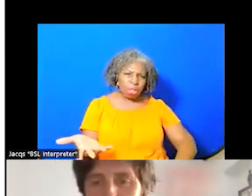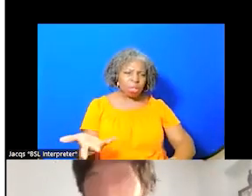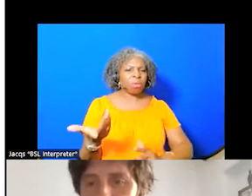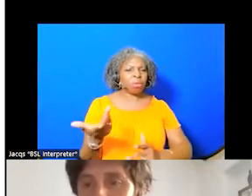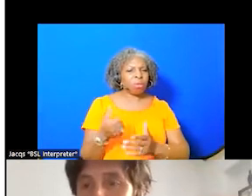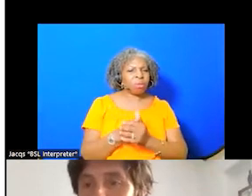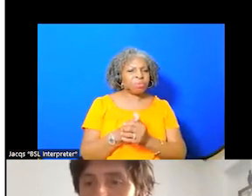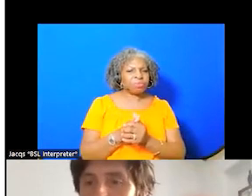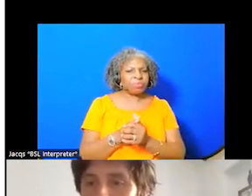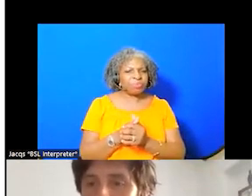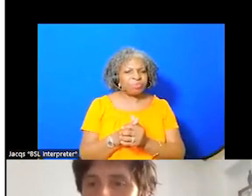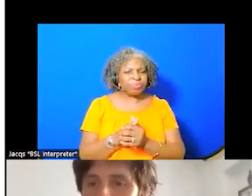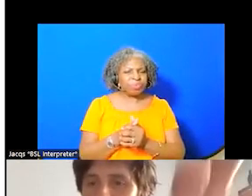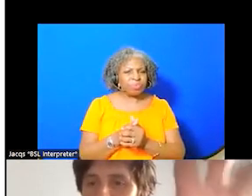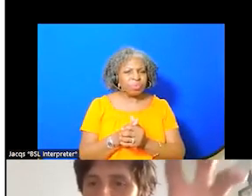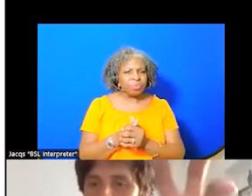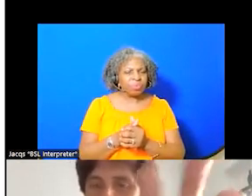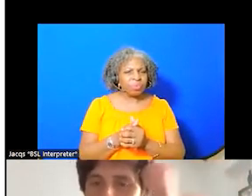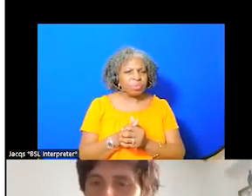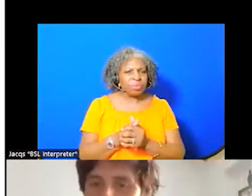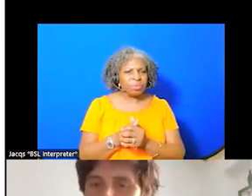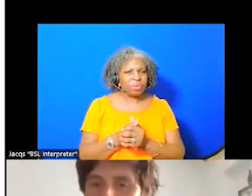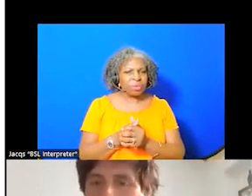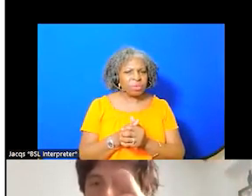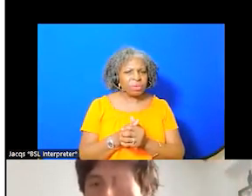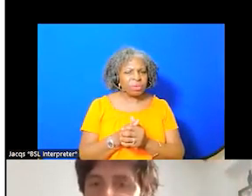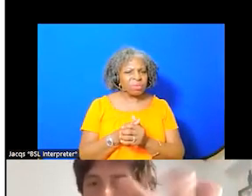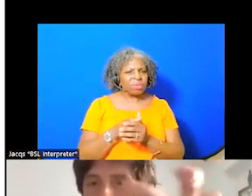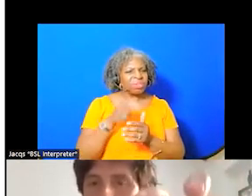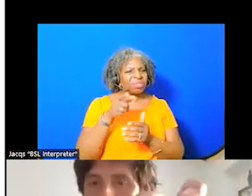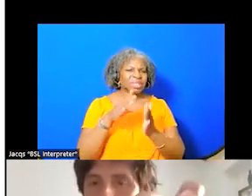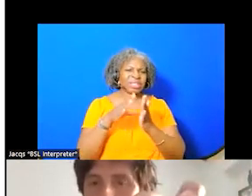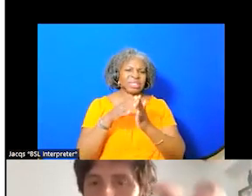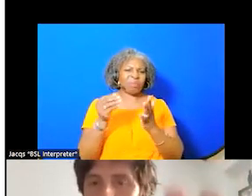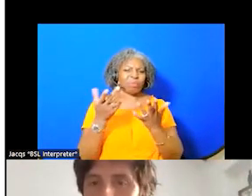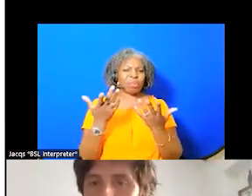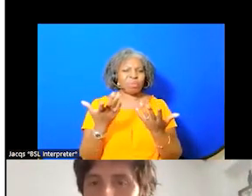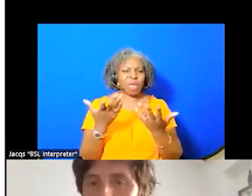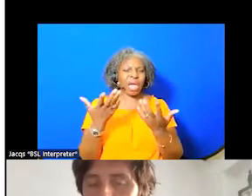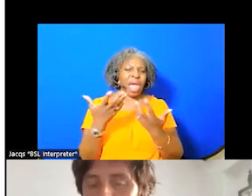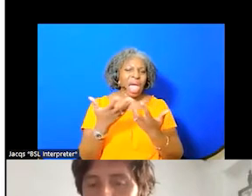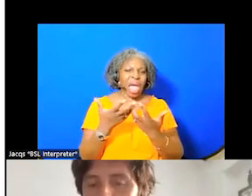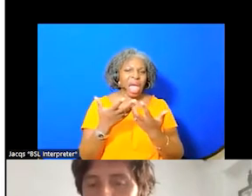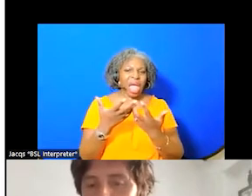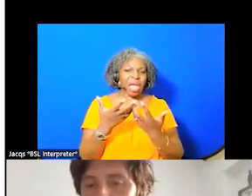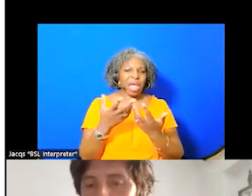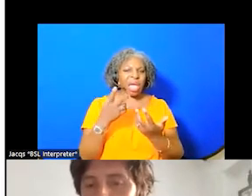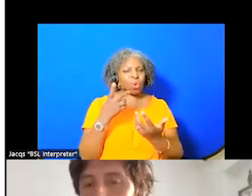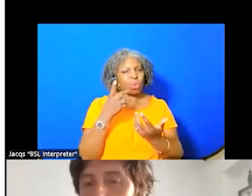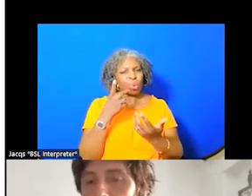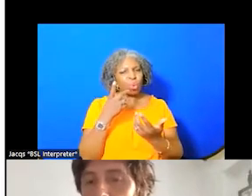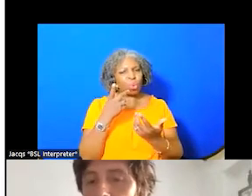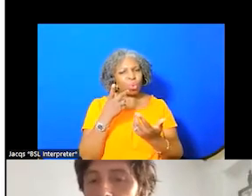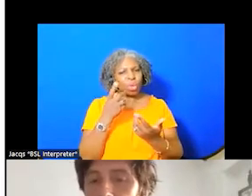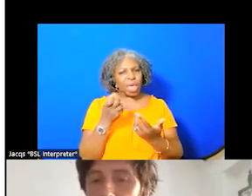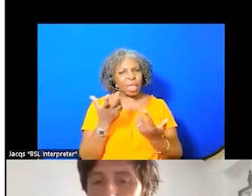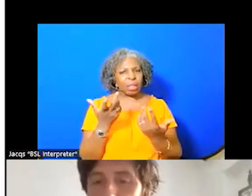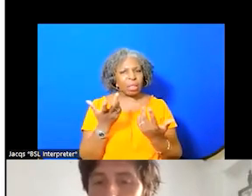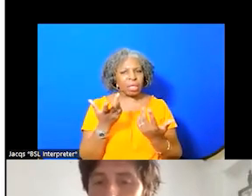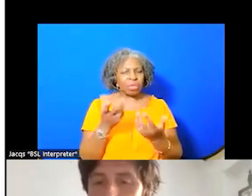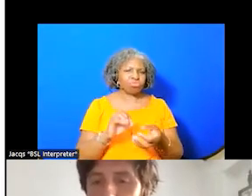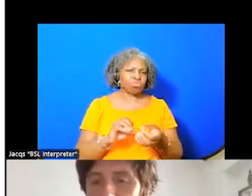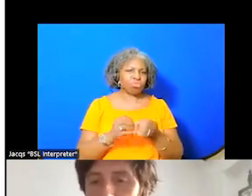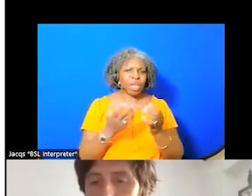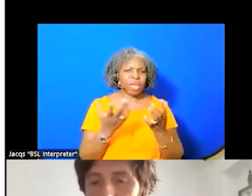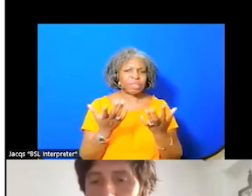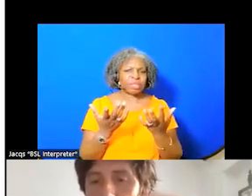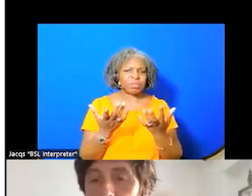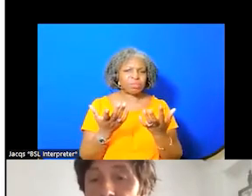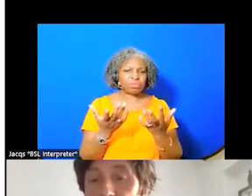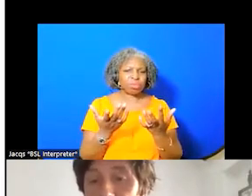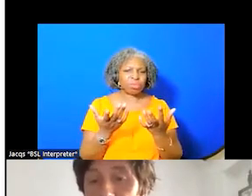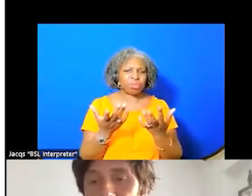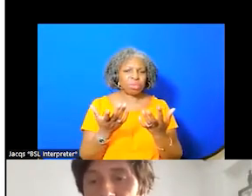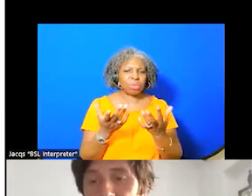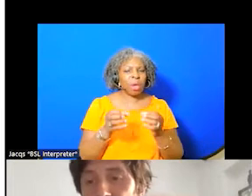But anyway, this is a sort of example about how you can create biodiversity and build these